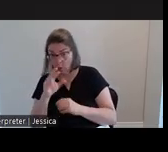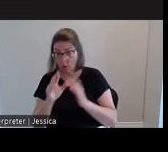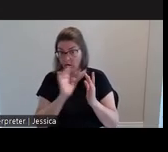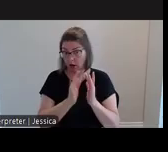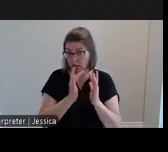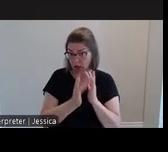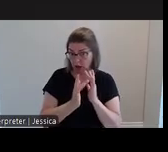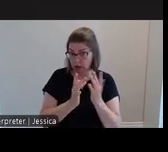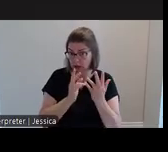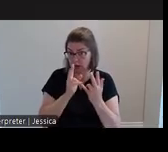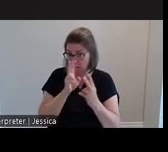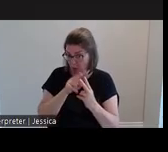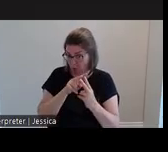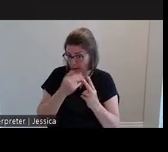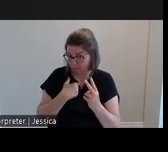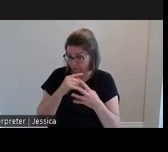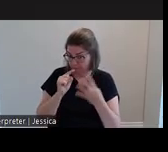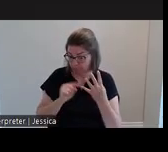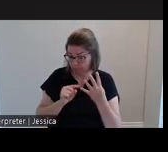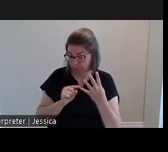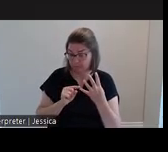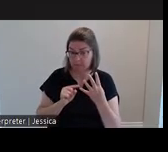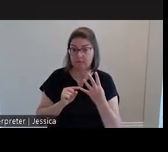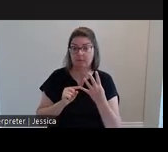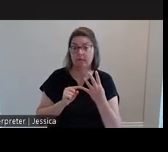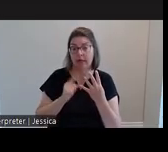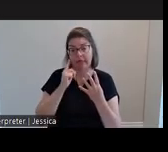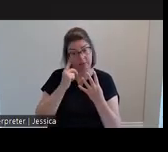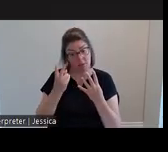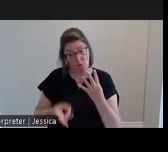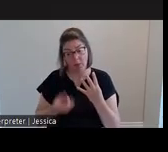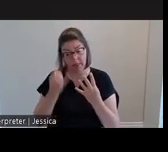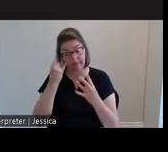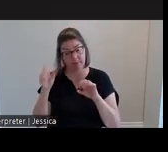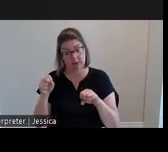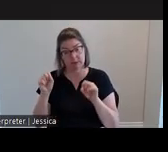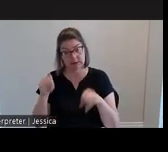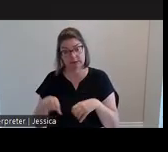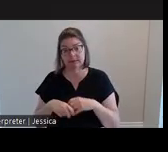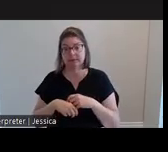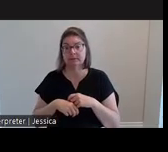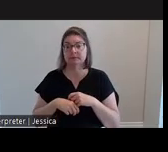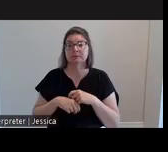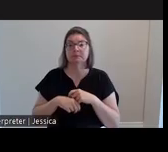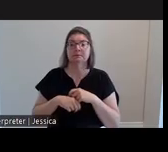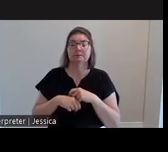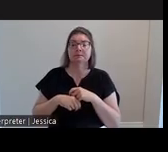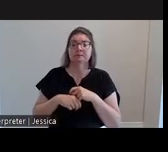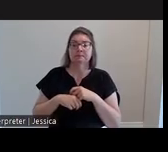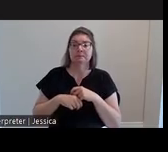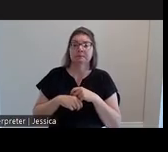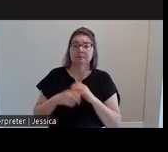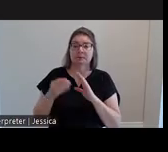Consider offering both, if possible, and that way students can choose,